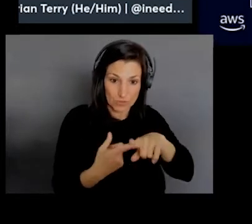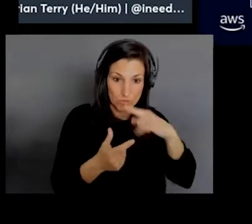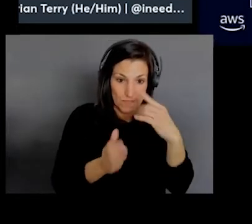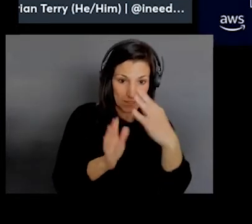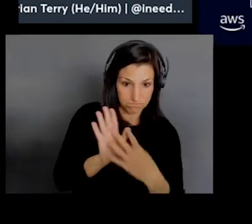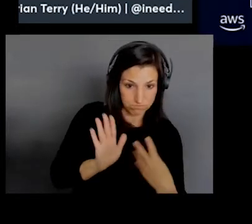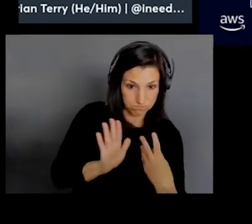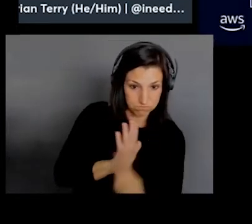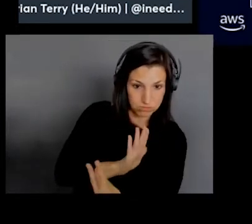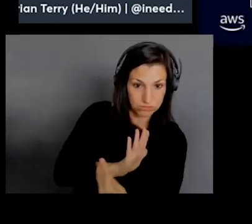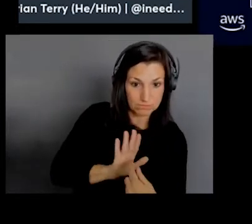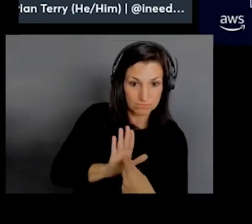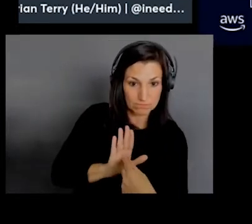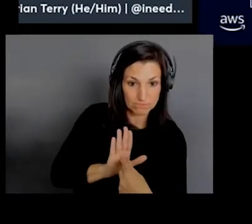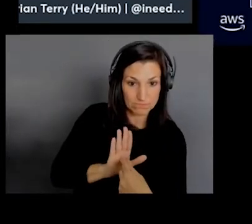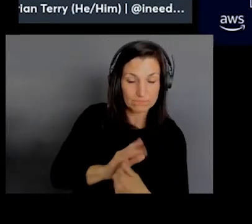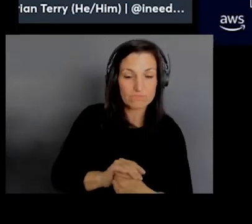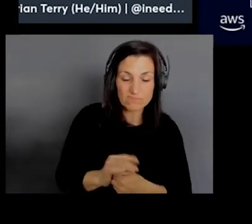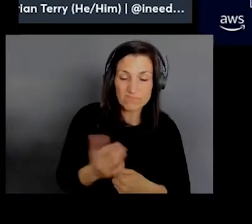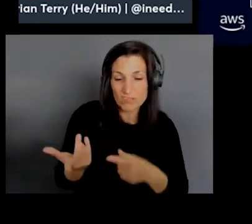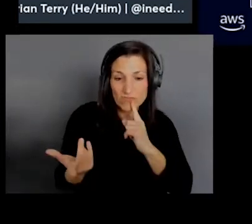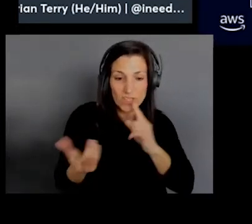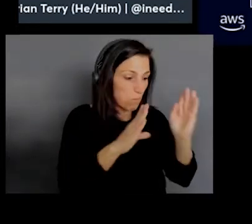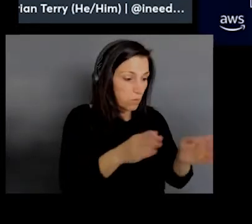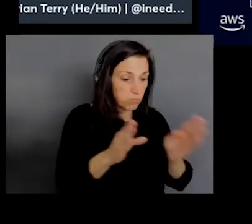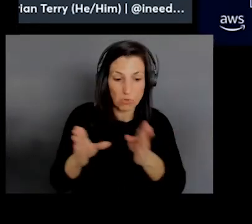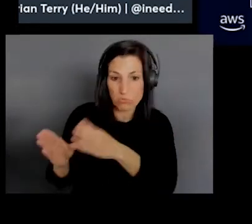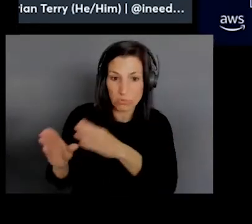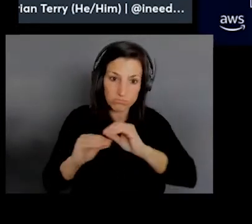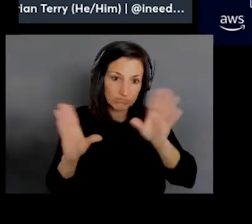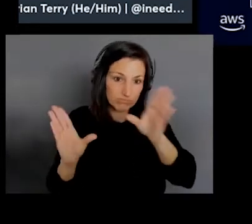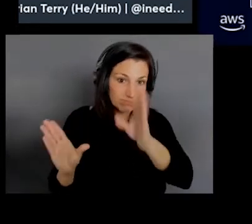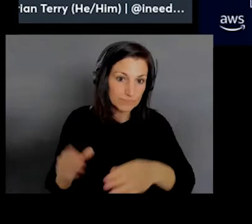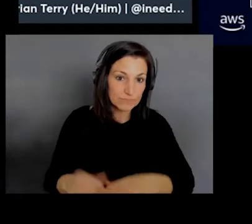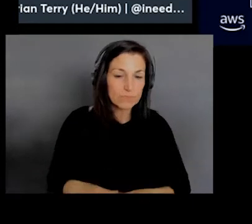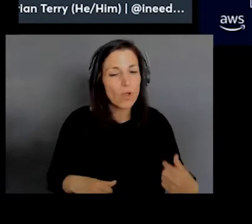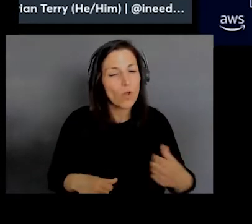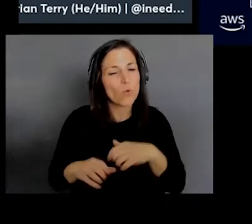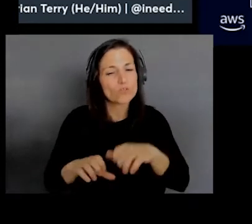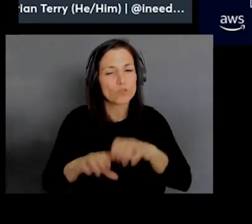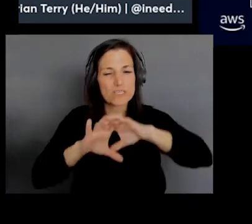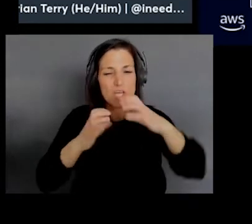That is fairly straightforward. In this case, what we're doing is we're using a global table as well, because what we wanna do is,